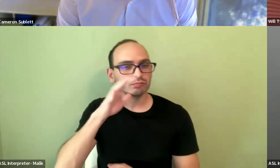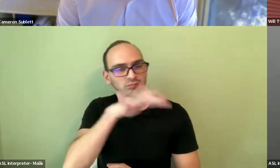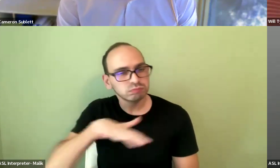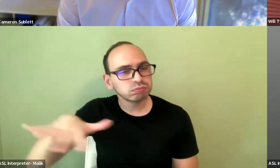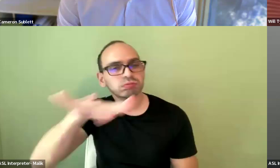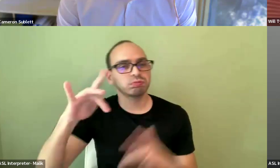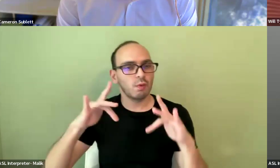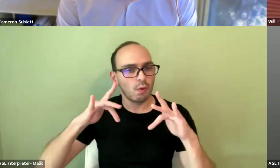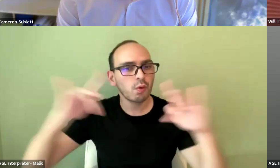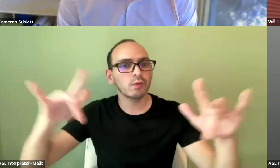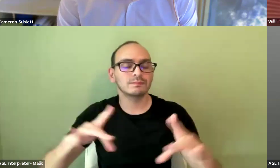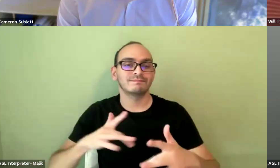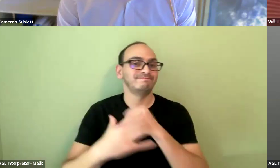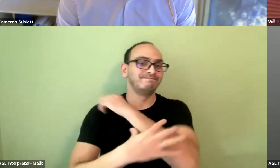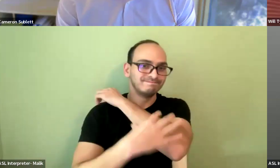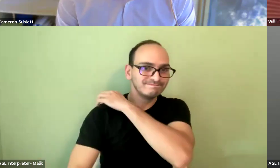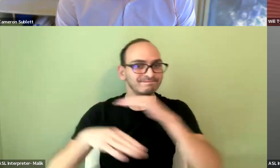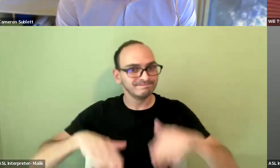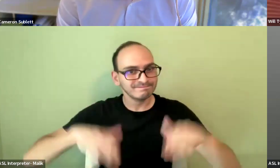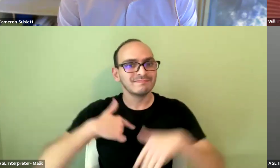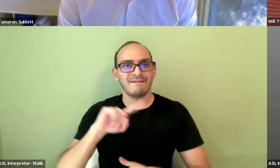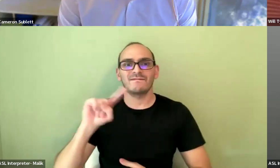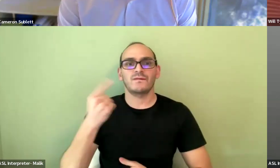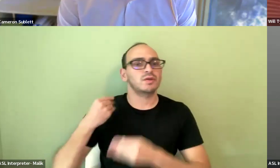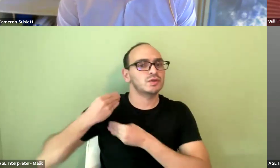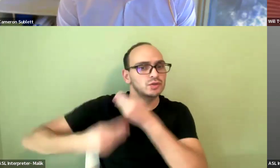I grew up low income and I am a first generation student so I need all the I meet all of the